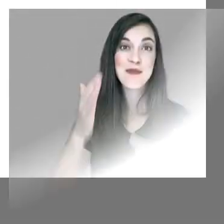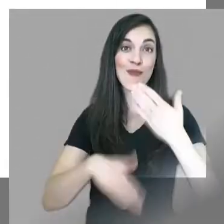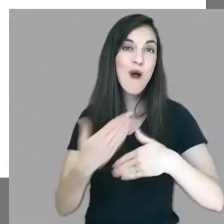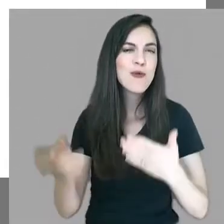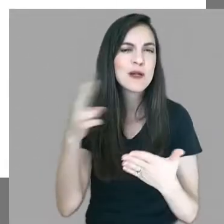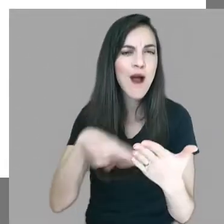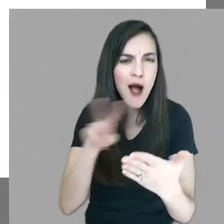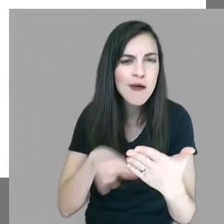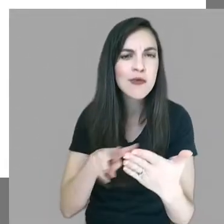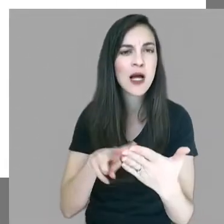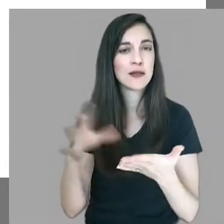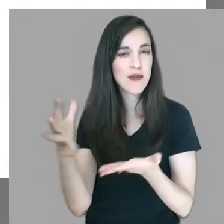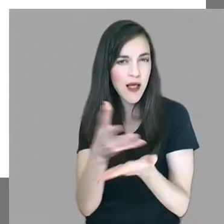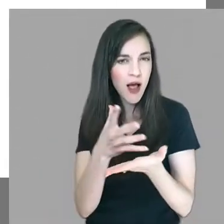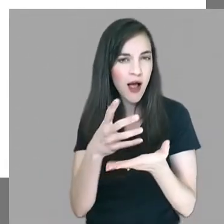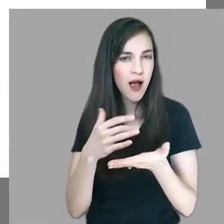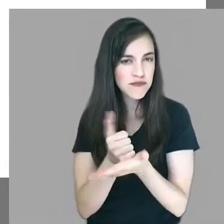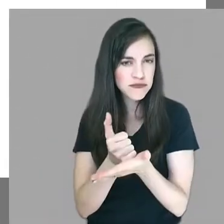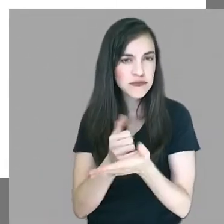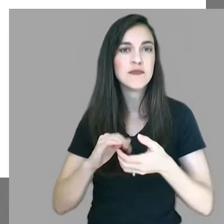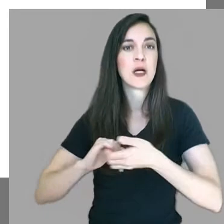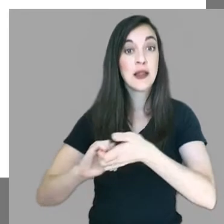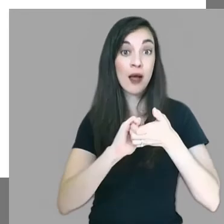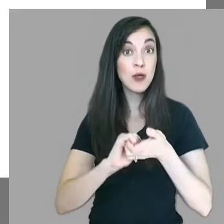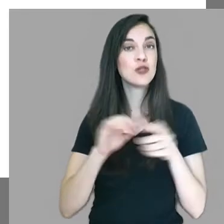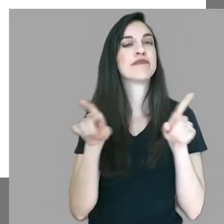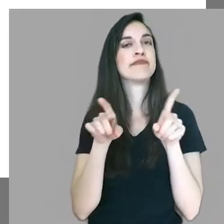Regular collaboration on progress monitoring should also occur.